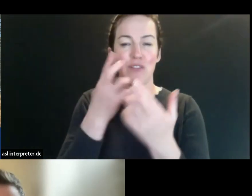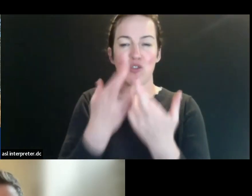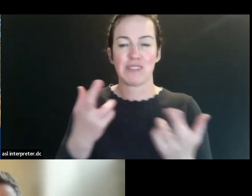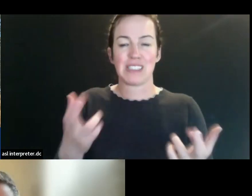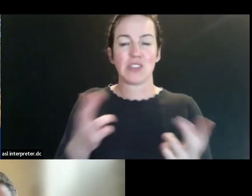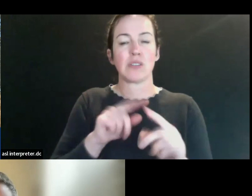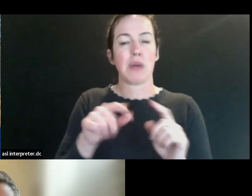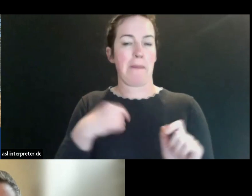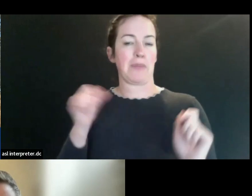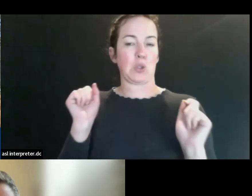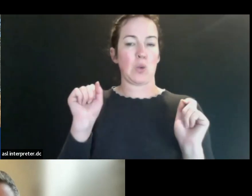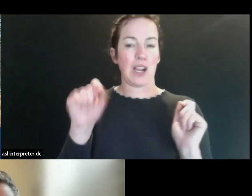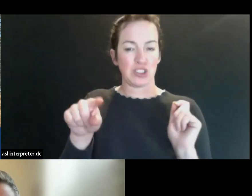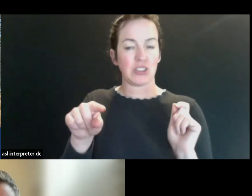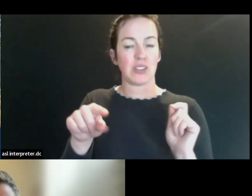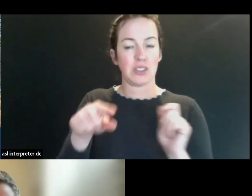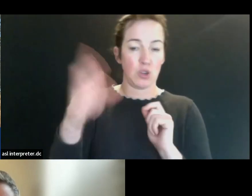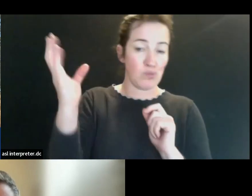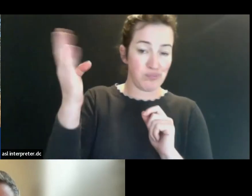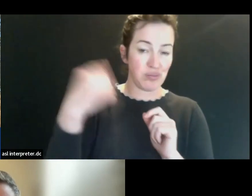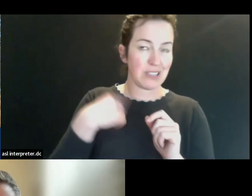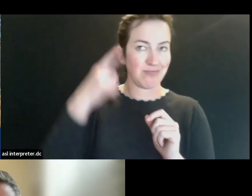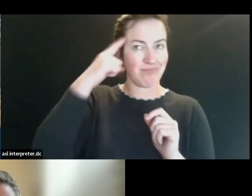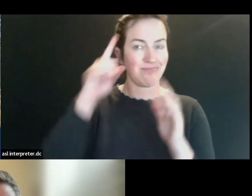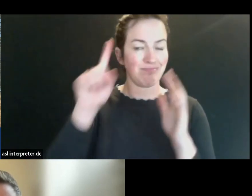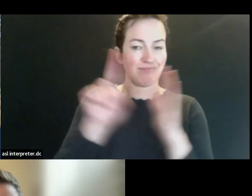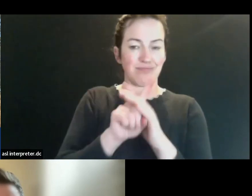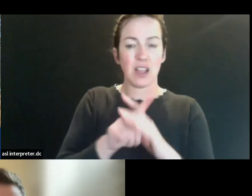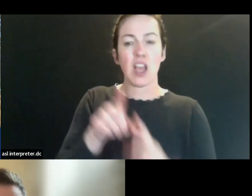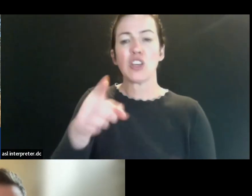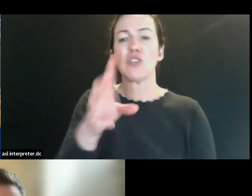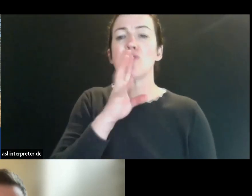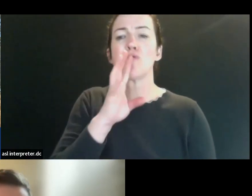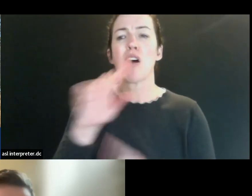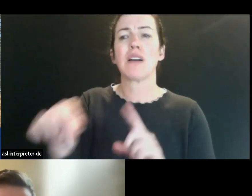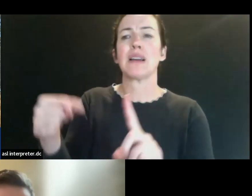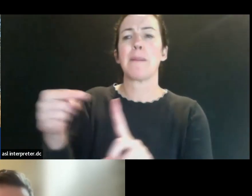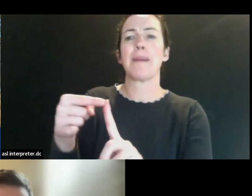for you that I had when you were you're speaking, which is you're talking about your commission